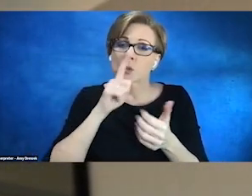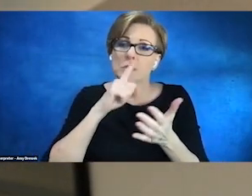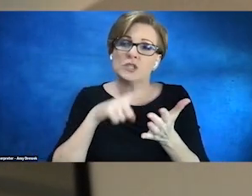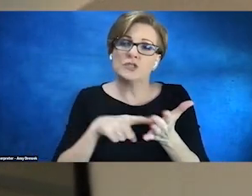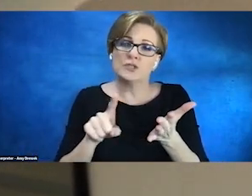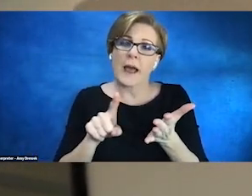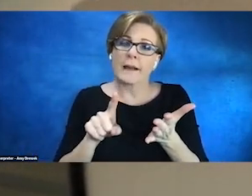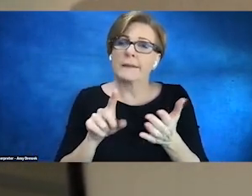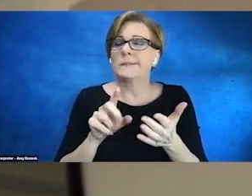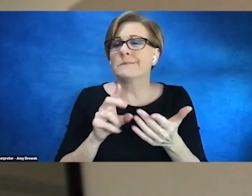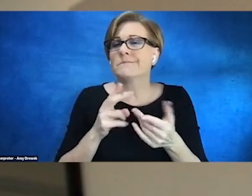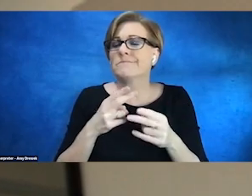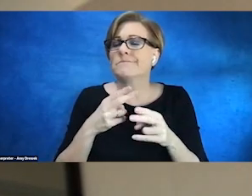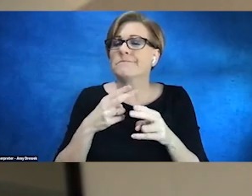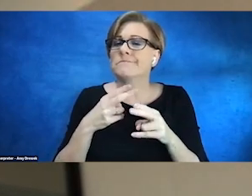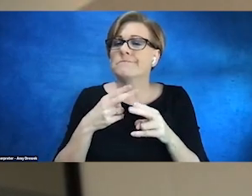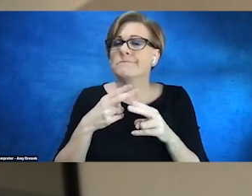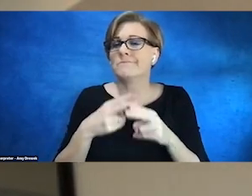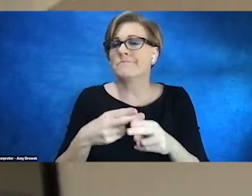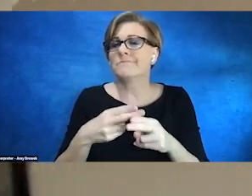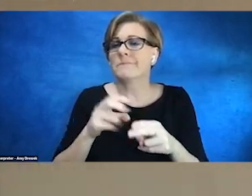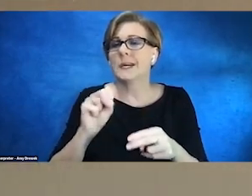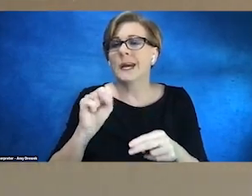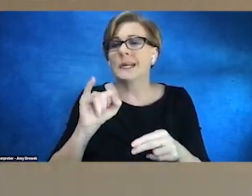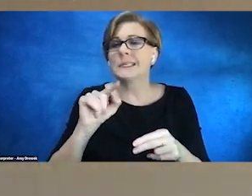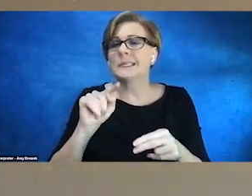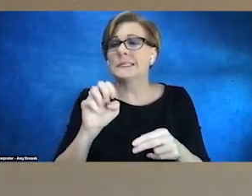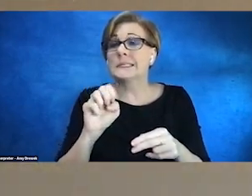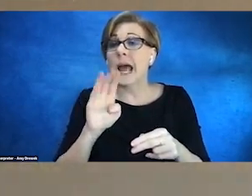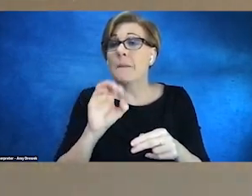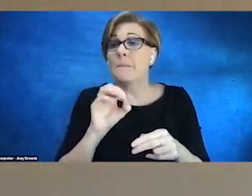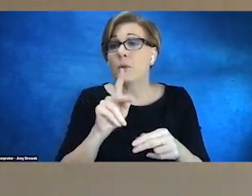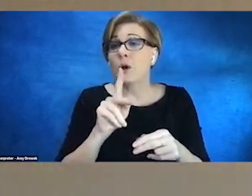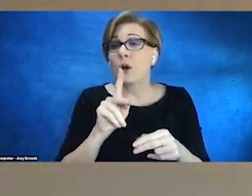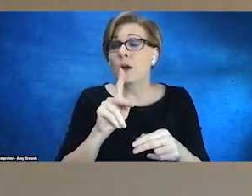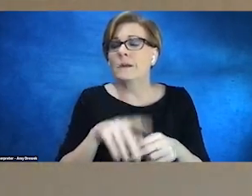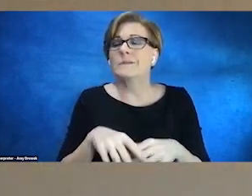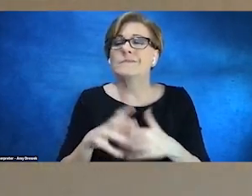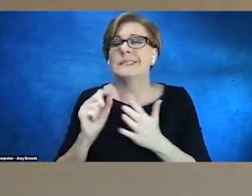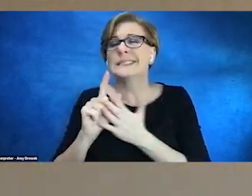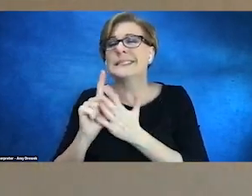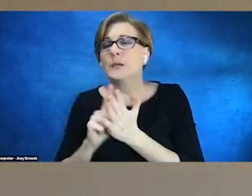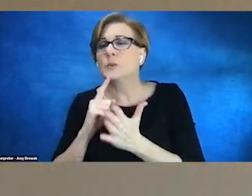one of our Sitebooks. In statute they're called e-poll books but in Maricopa County we call them